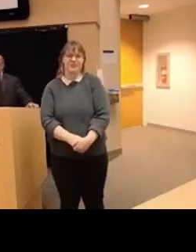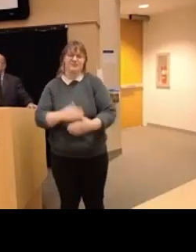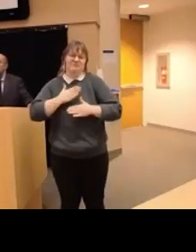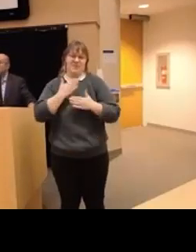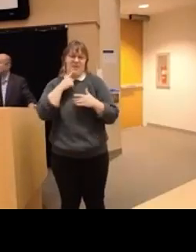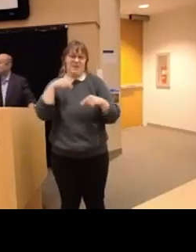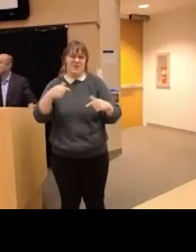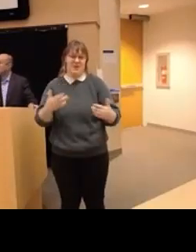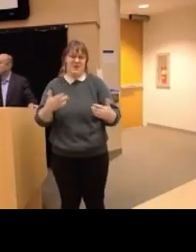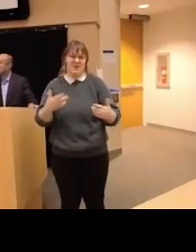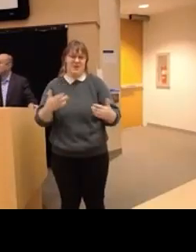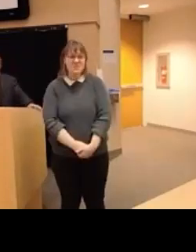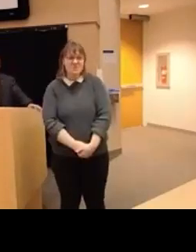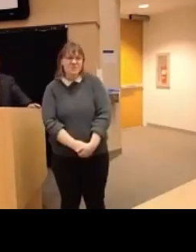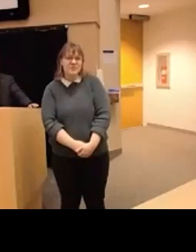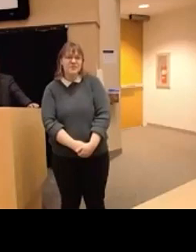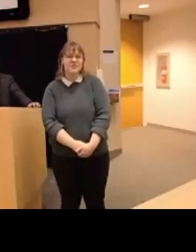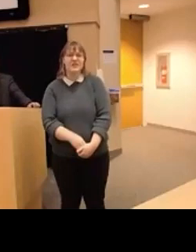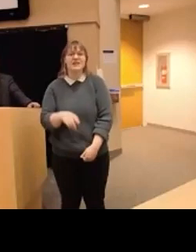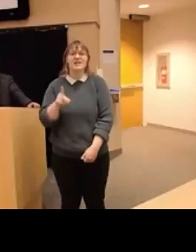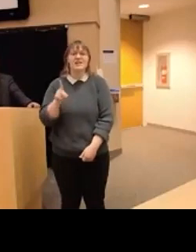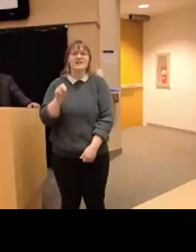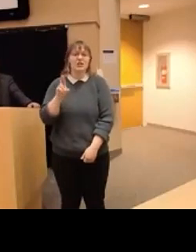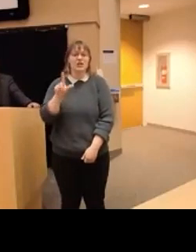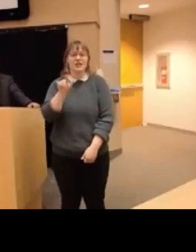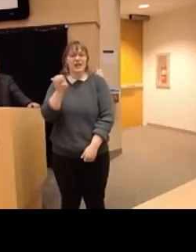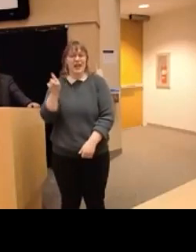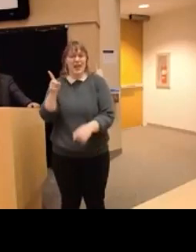here uh yeah Dr Lee in the department of Psychiatry has been such a wonderful host